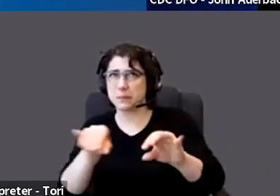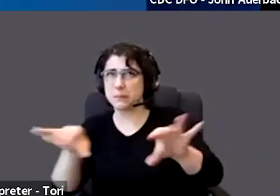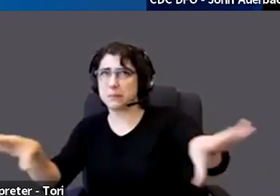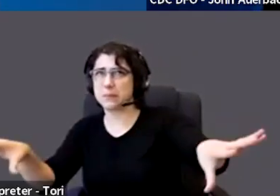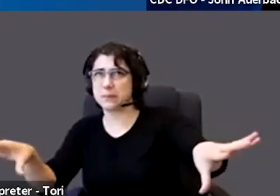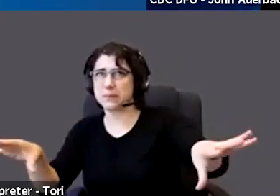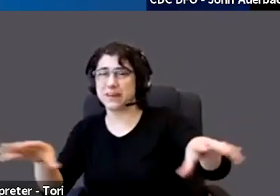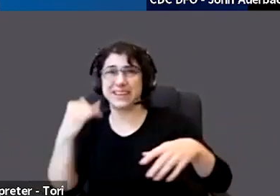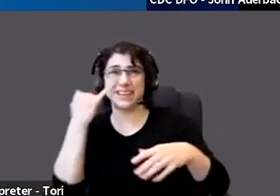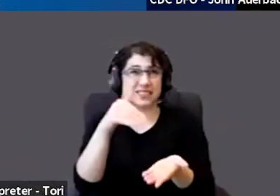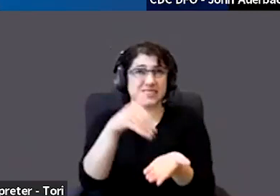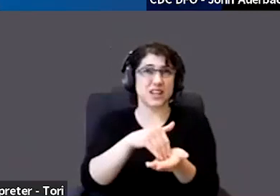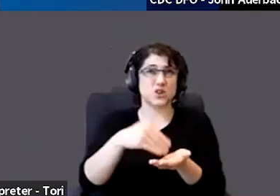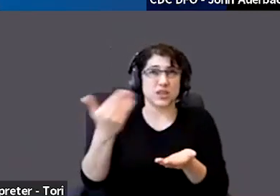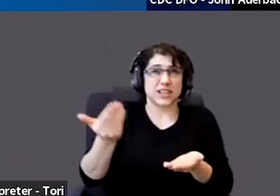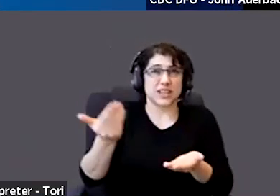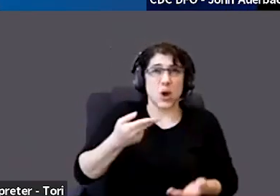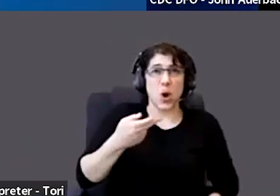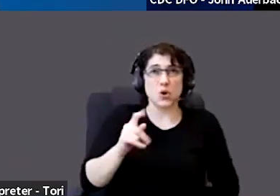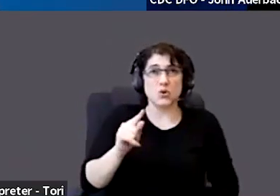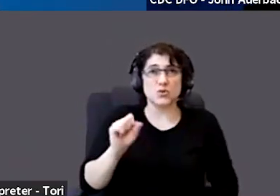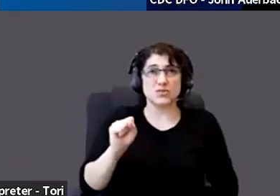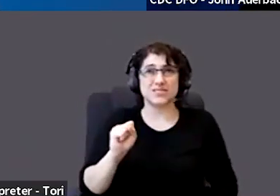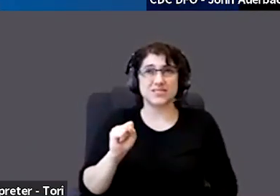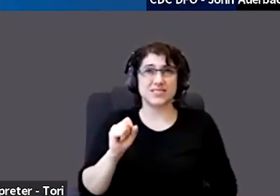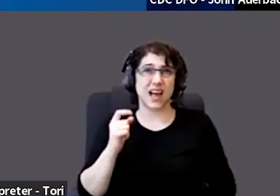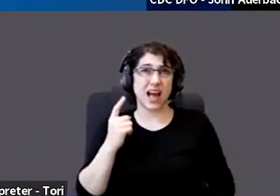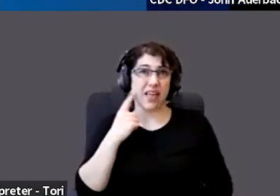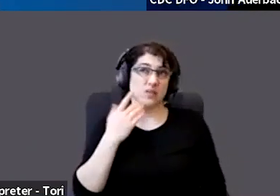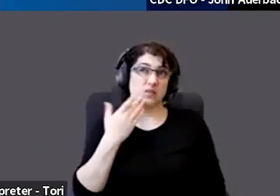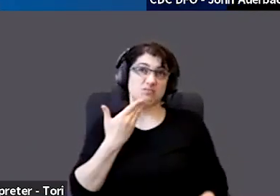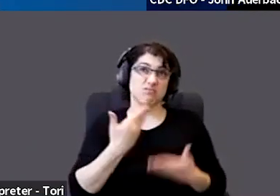If so, that sounded like a good idea to me, because it would be much faster.